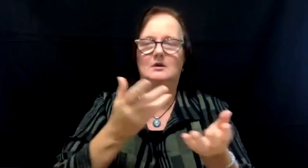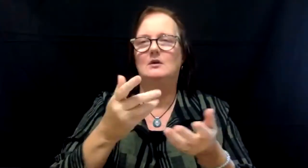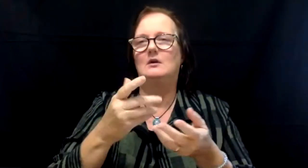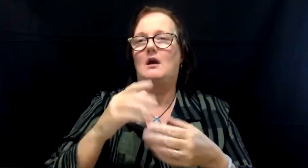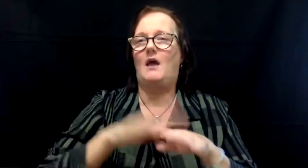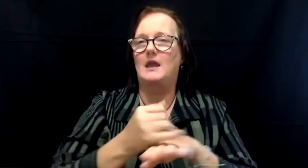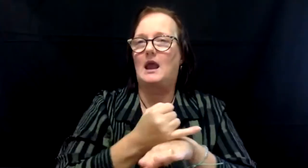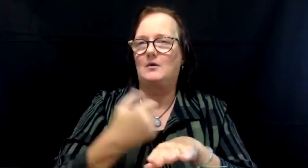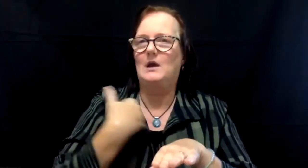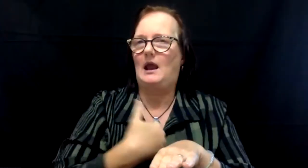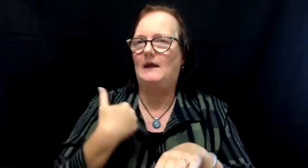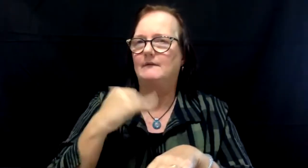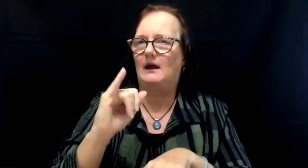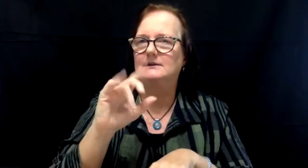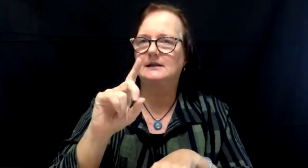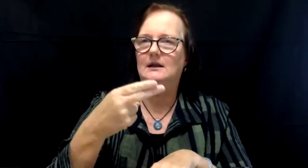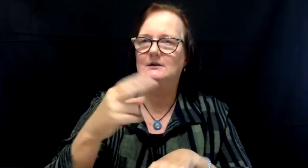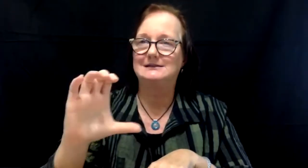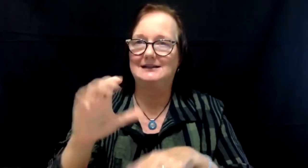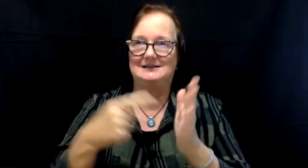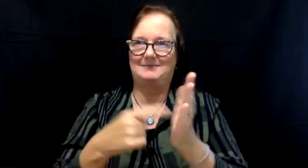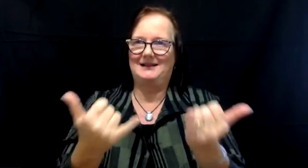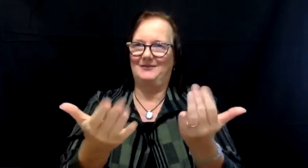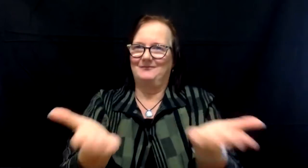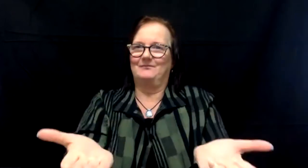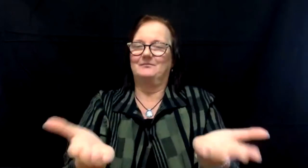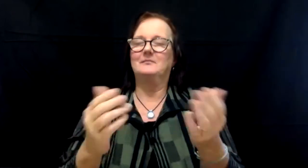We also have, on the island, Island Deaf and Hard of Hearing Centre, which is in this video right now.